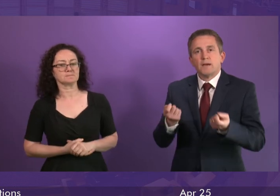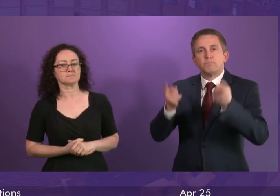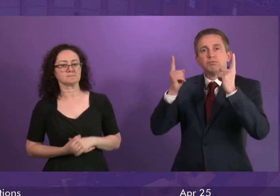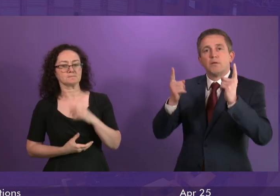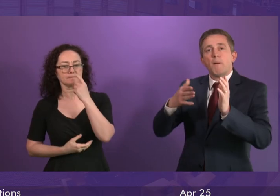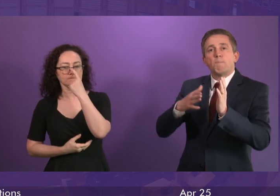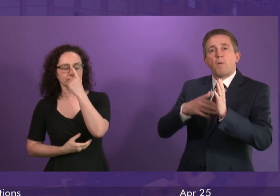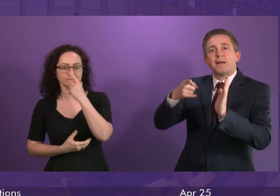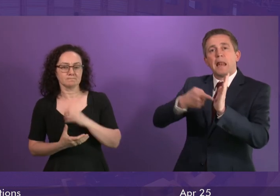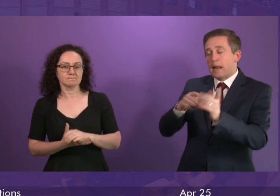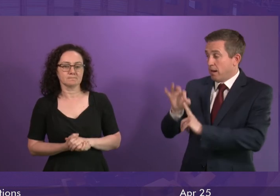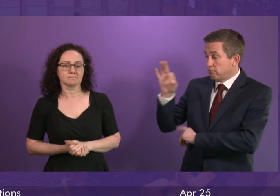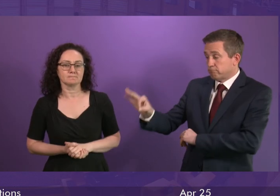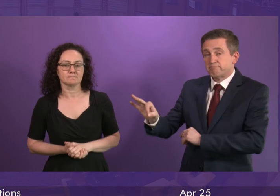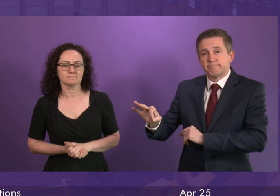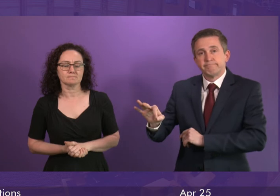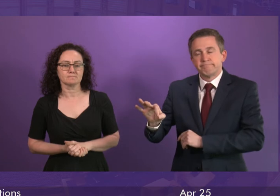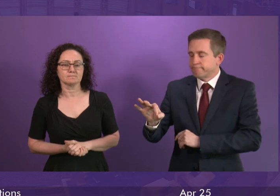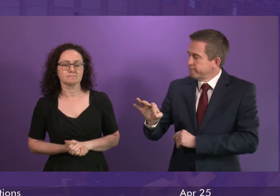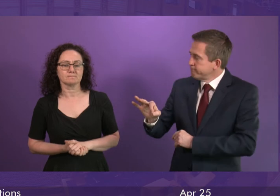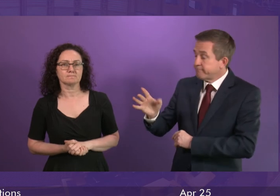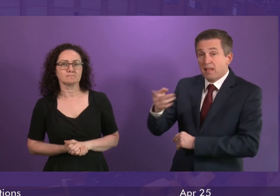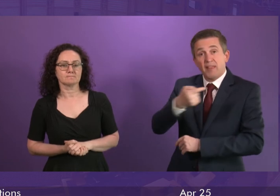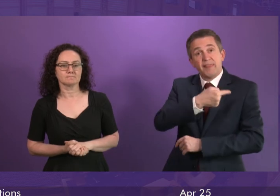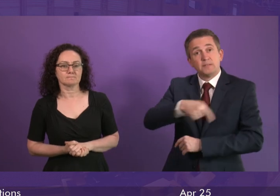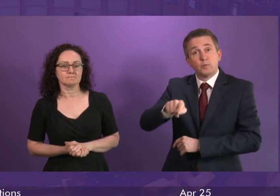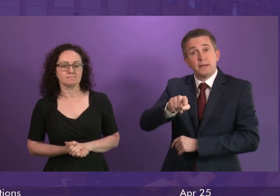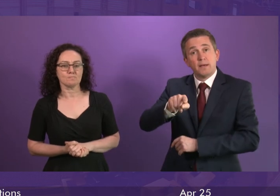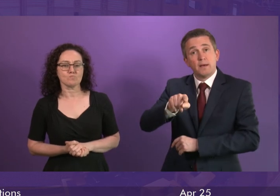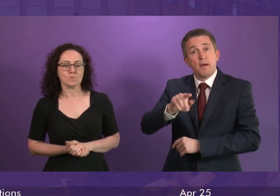Monica Lennon (Central Scotland) (Lab): This week, I introduced my member’s bill